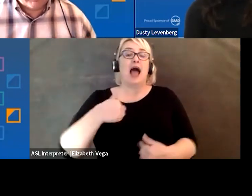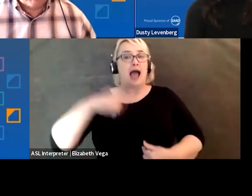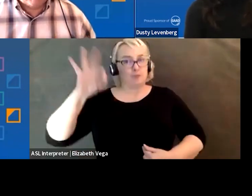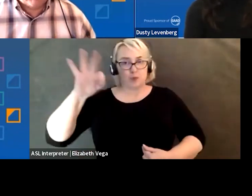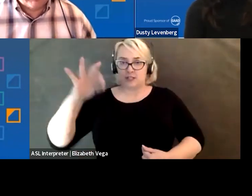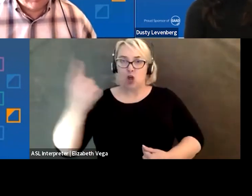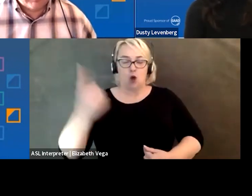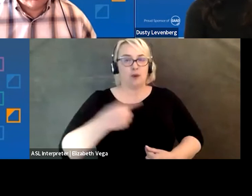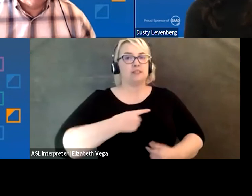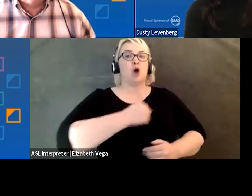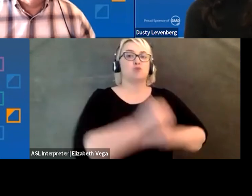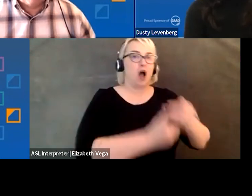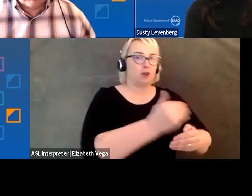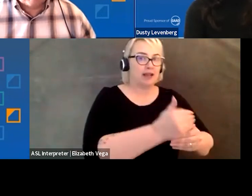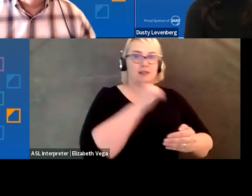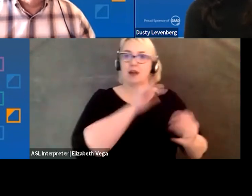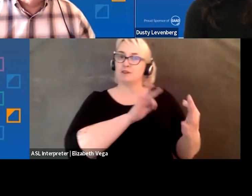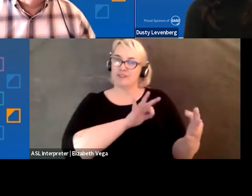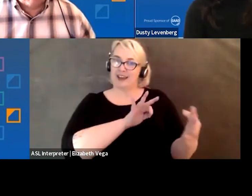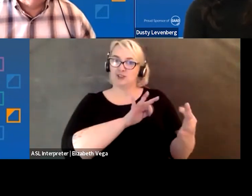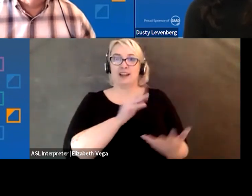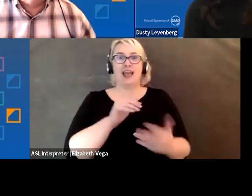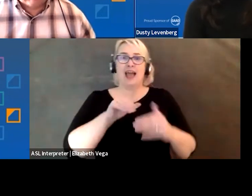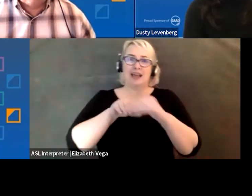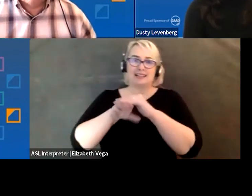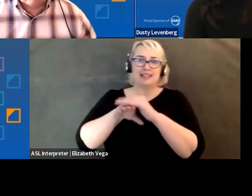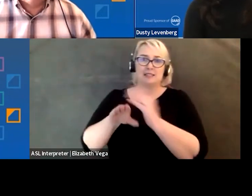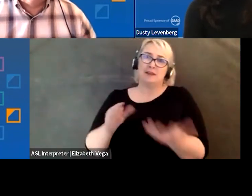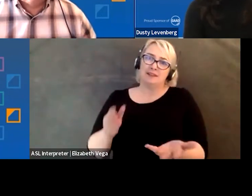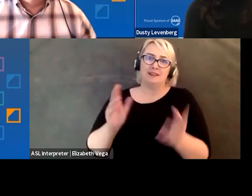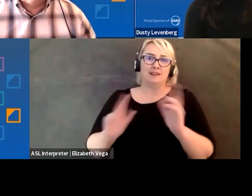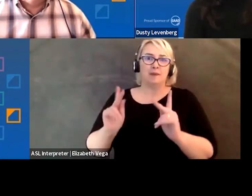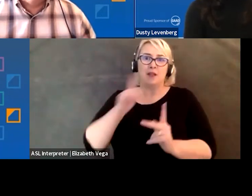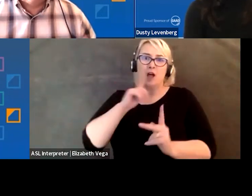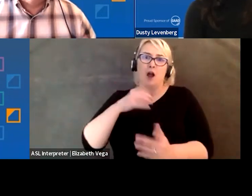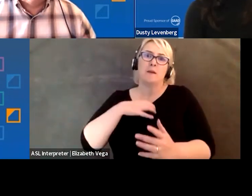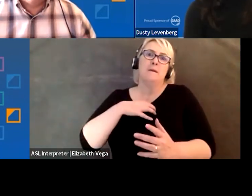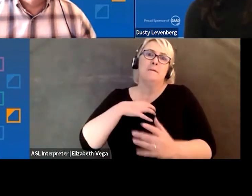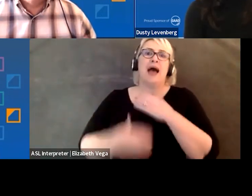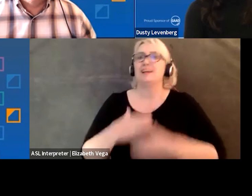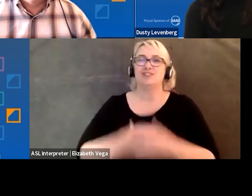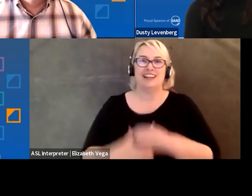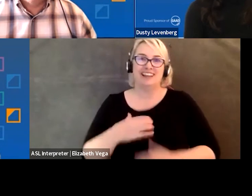Accessibility supporters are passionate, sometimes a little too much, because they crawl -- for accessibility mistakes.